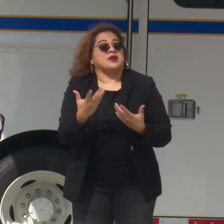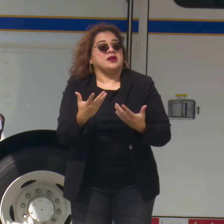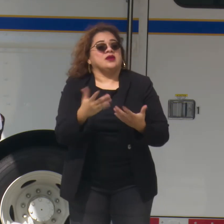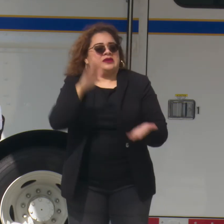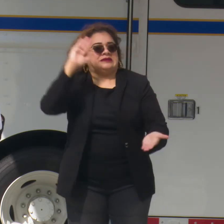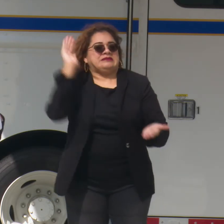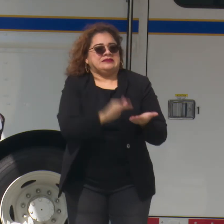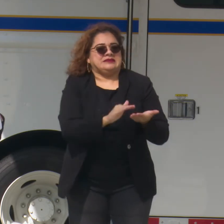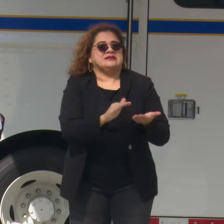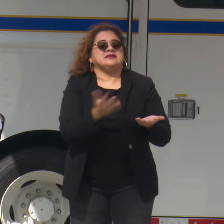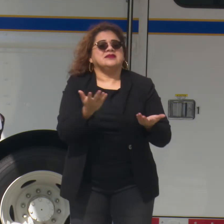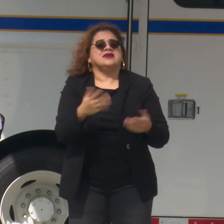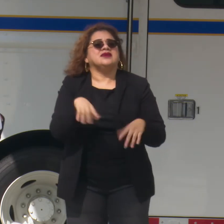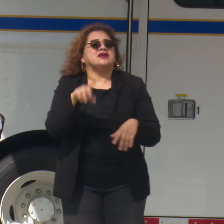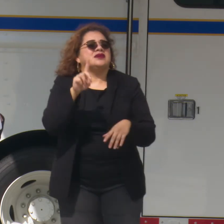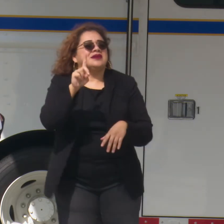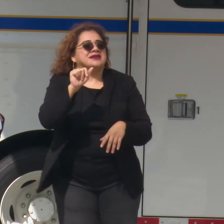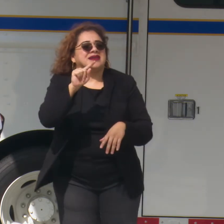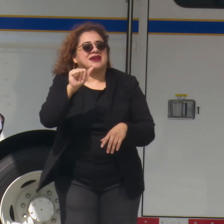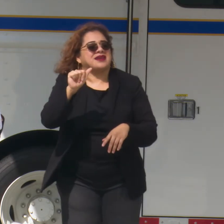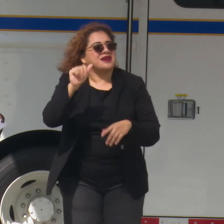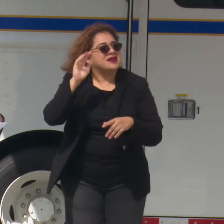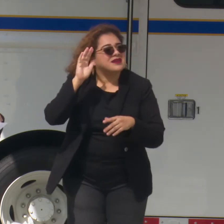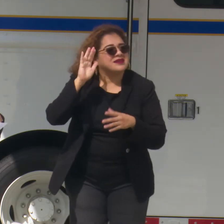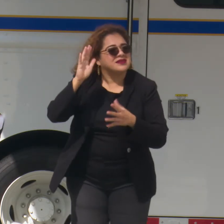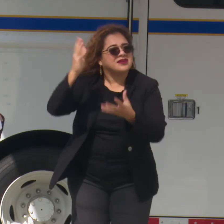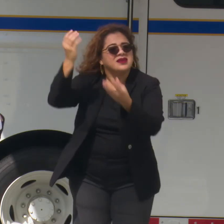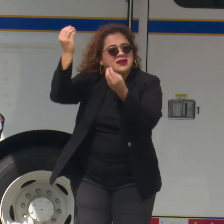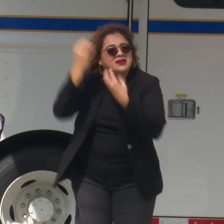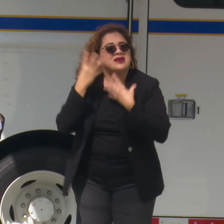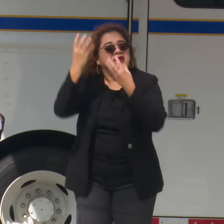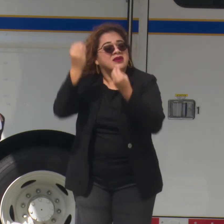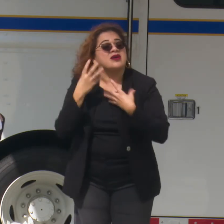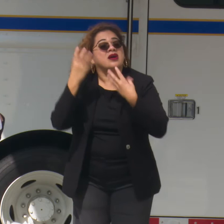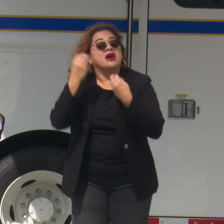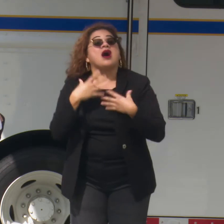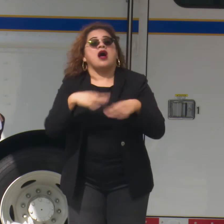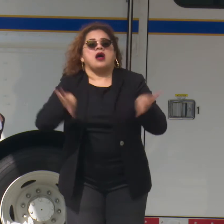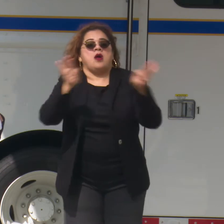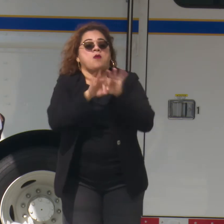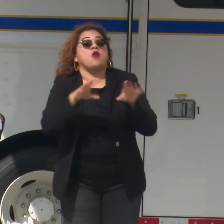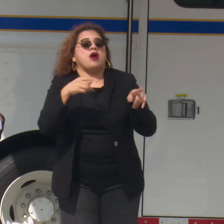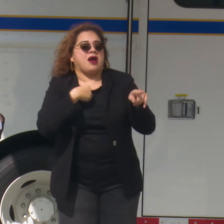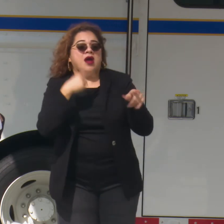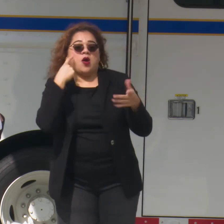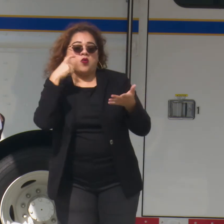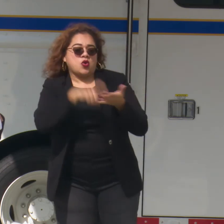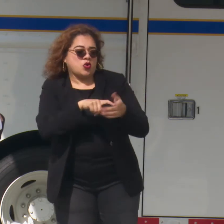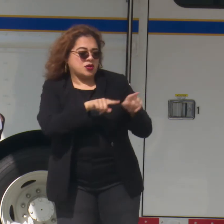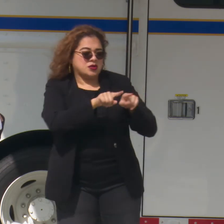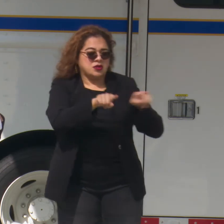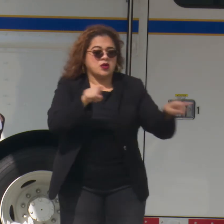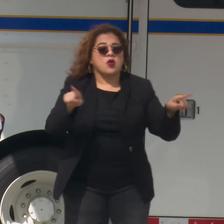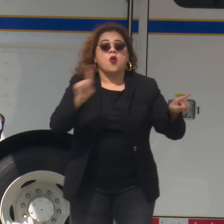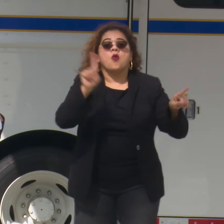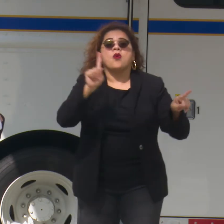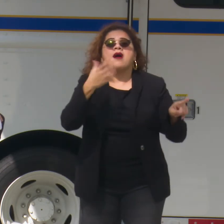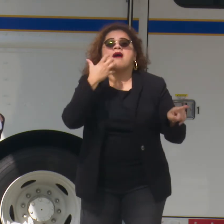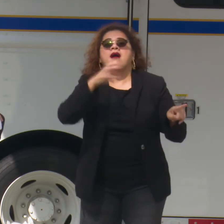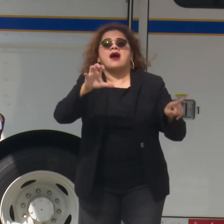these data that are indicating what we call our COVID hot spots and that is where we are setting ourselves up both tomorrow and then over the weekend